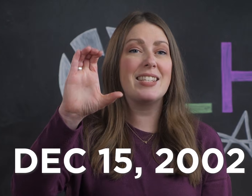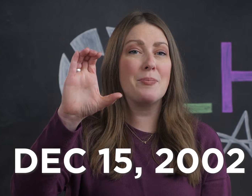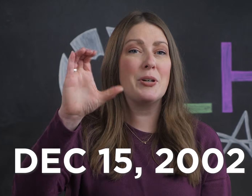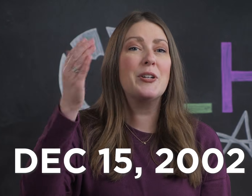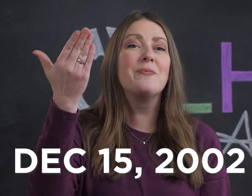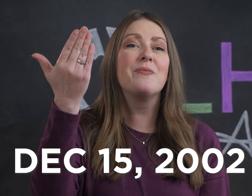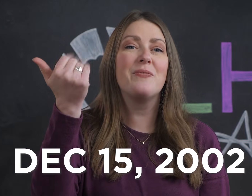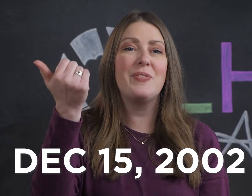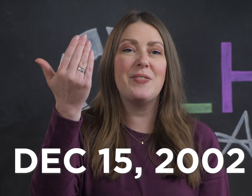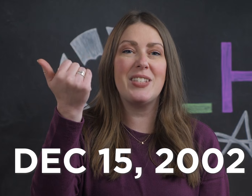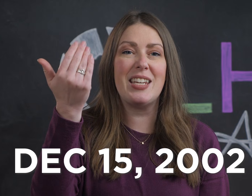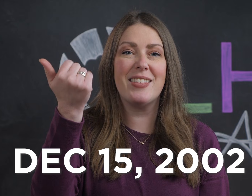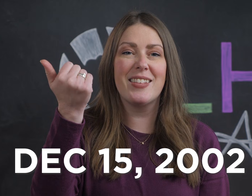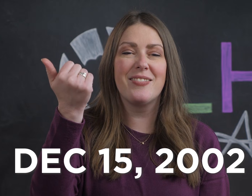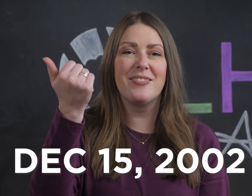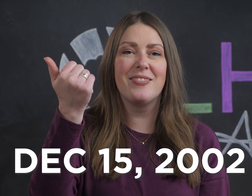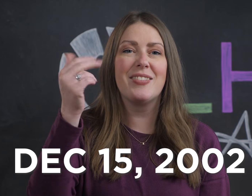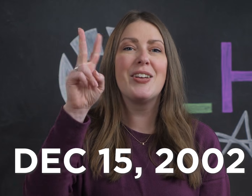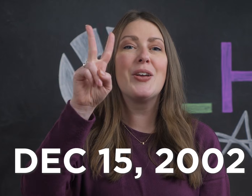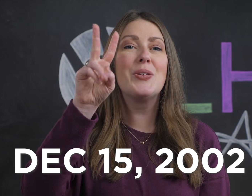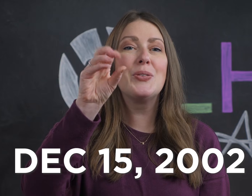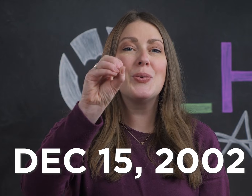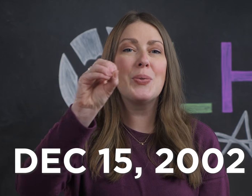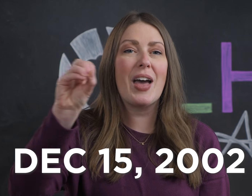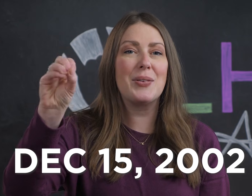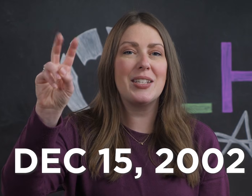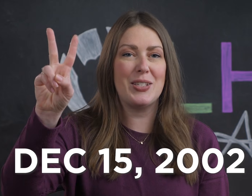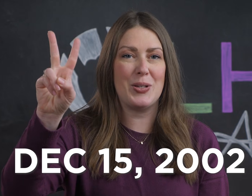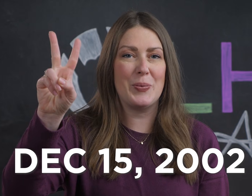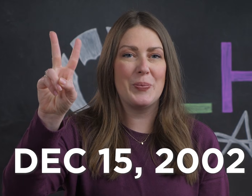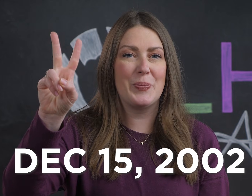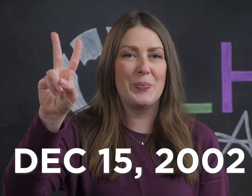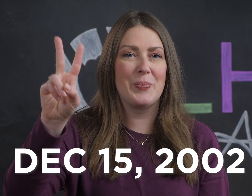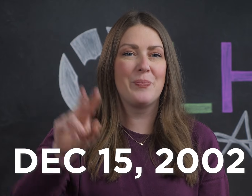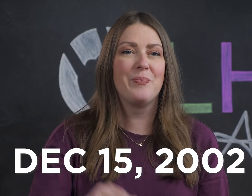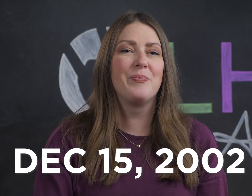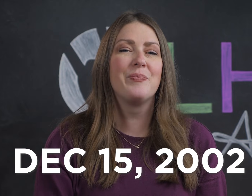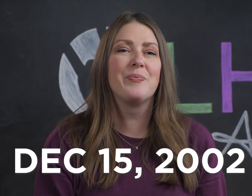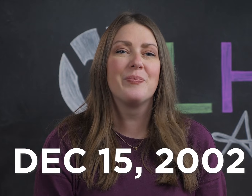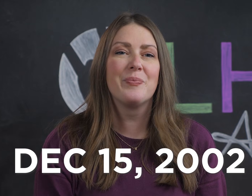December 15th, 2002.